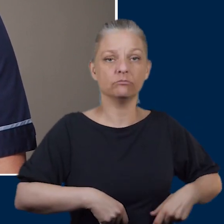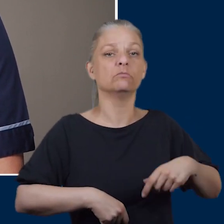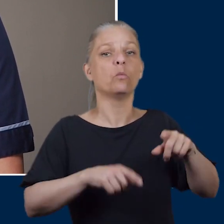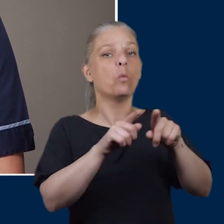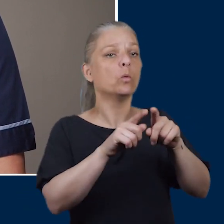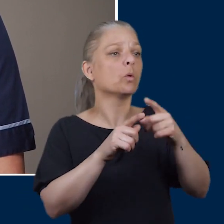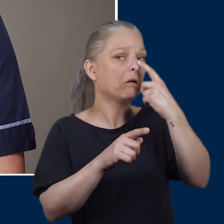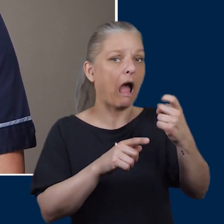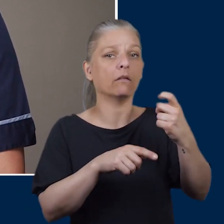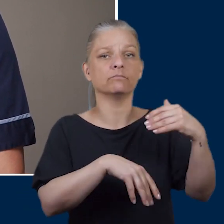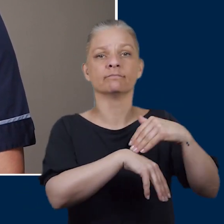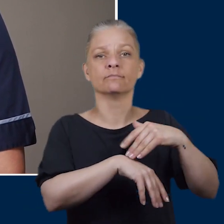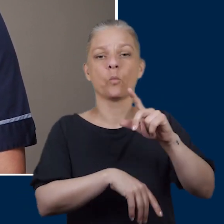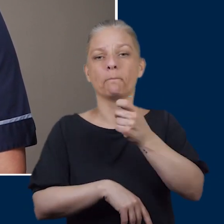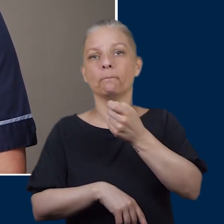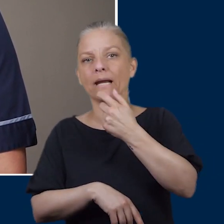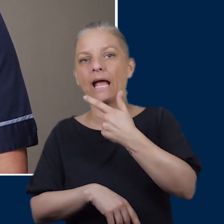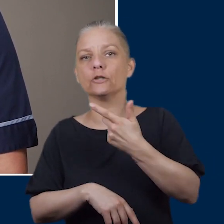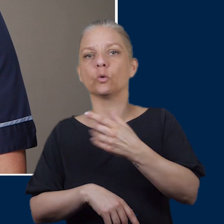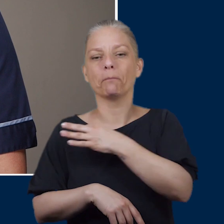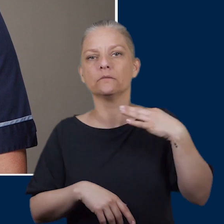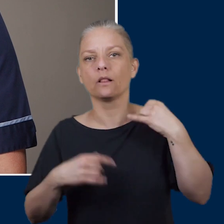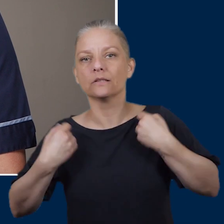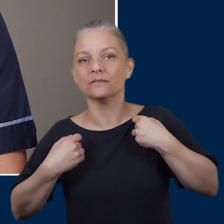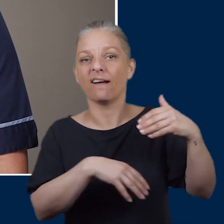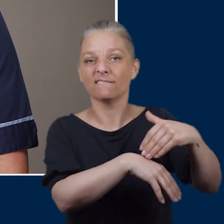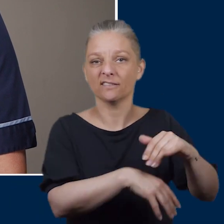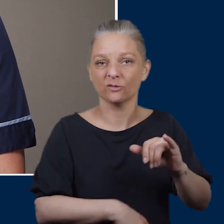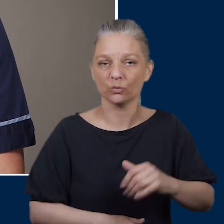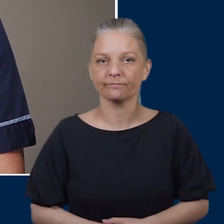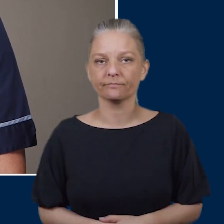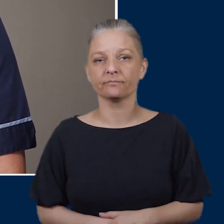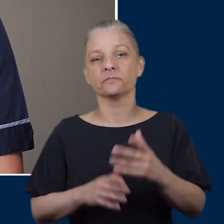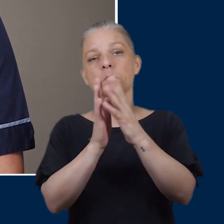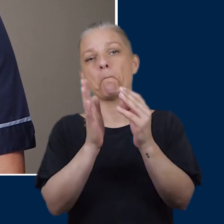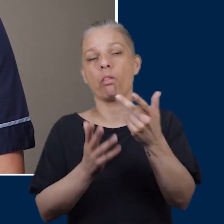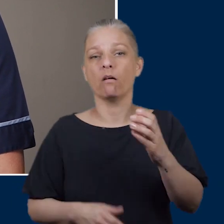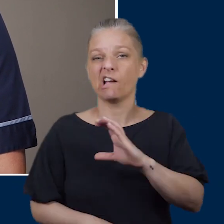insulin properly but this can also be caused by other medical conditions for example cancer of